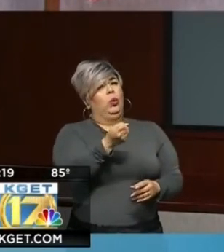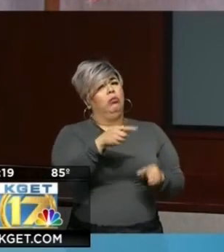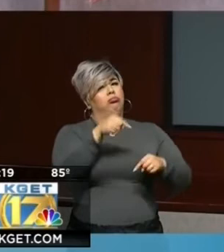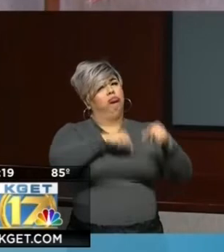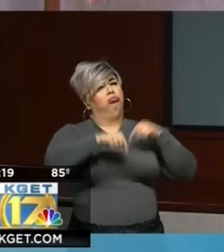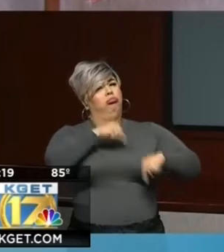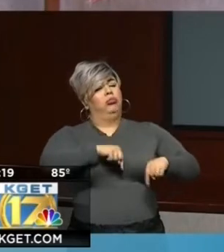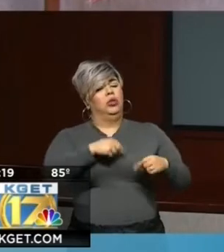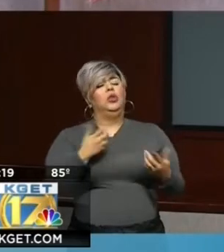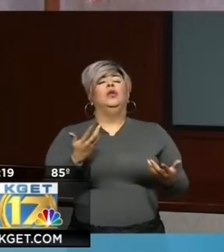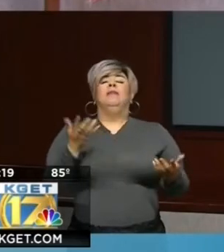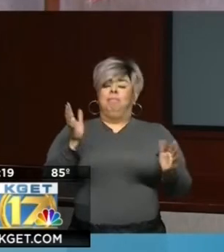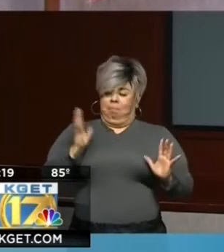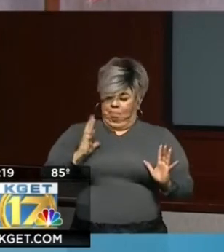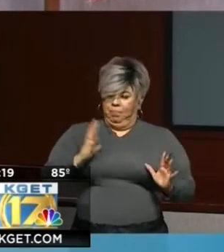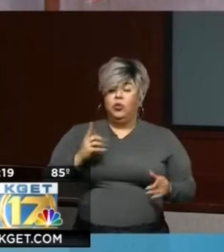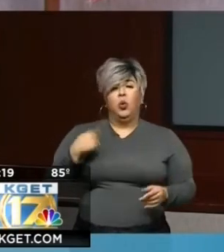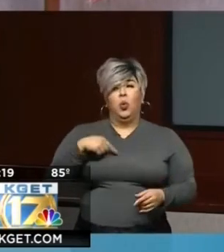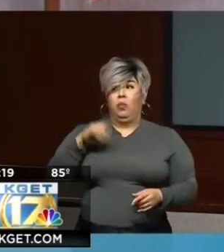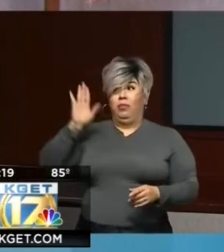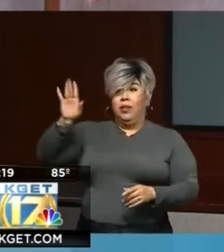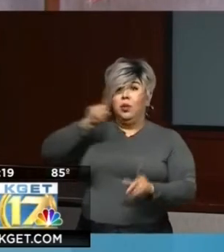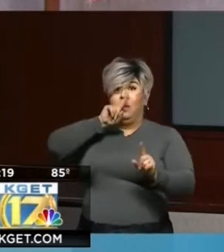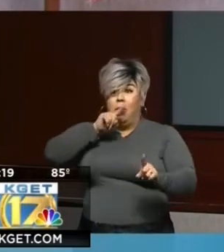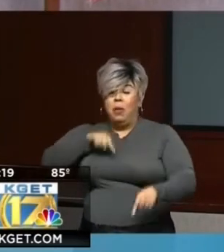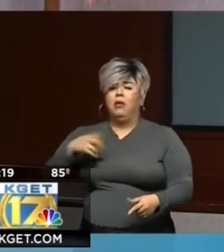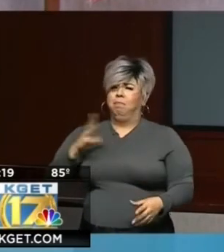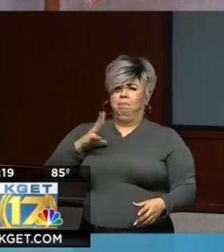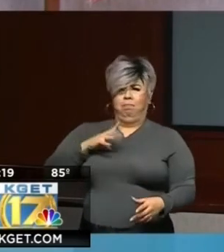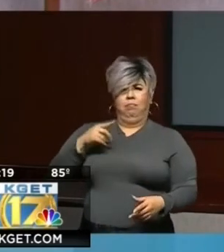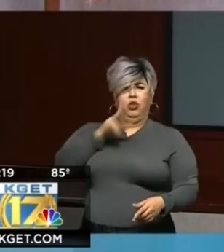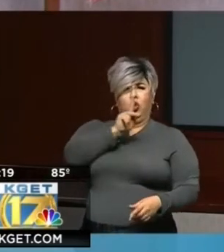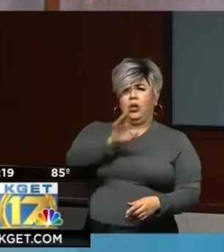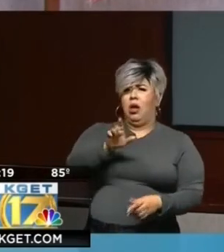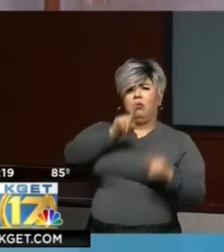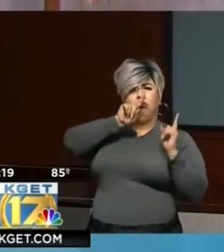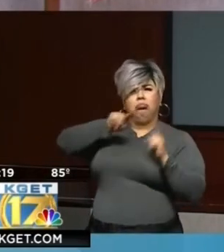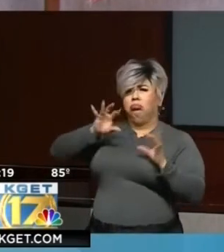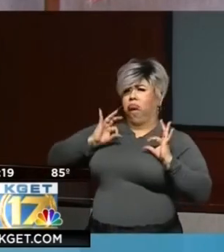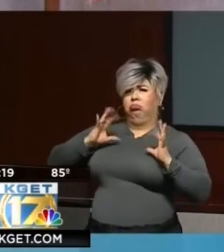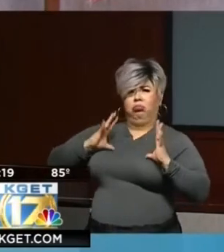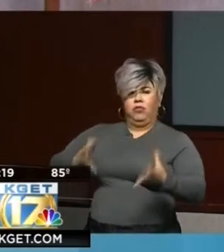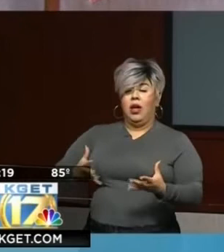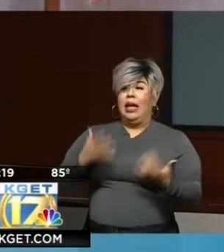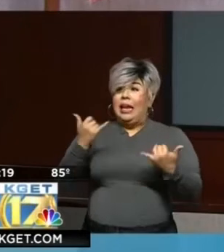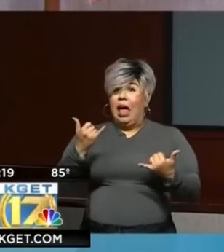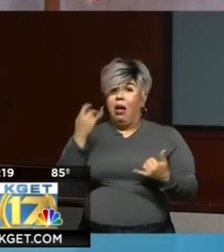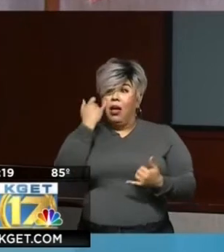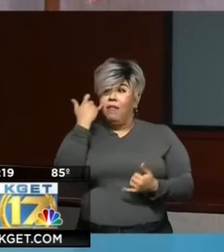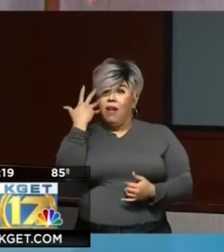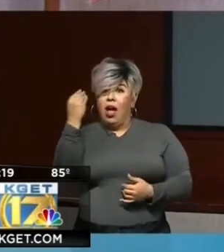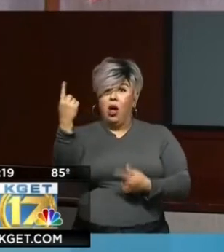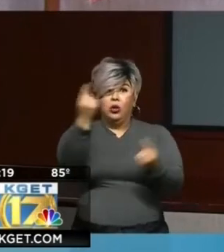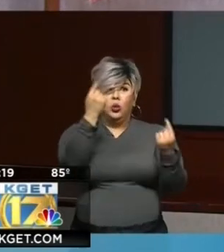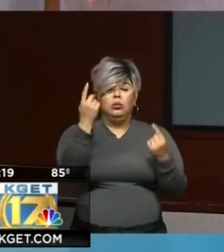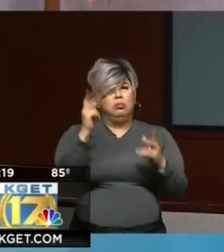SOME OF THE BUSINESSES THAT WERE ALLOWED TO REOPEN. SO I THINK WE HAVE BEEN RESPONSE SO I HAVE TO THOSE